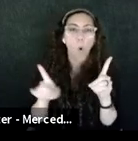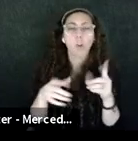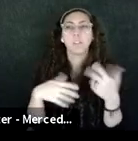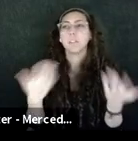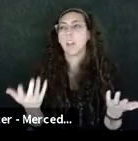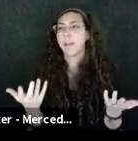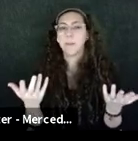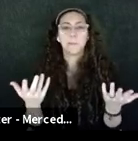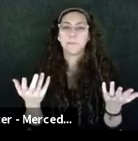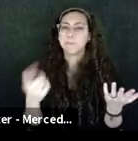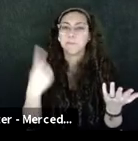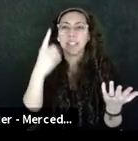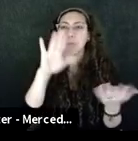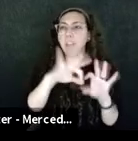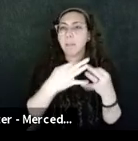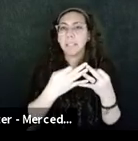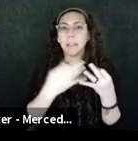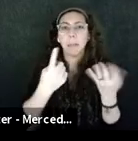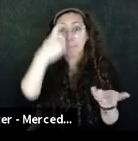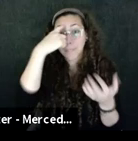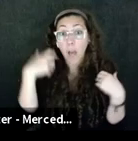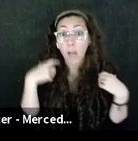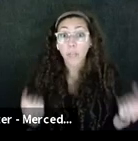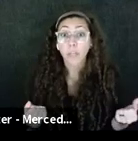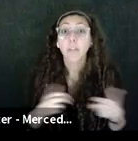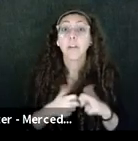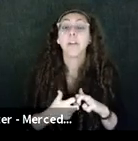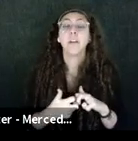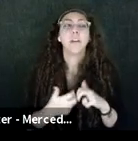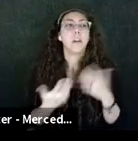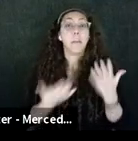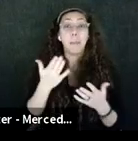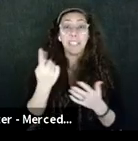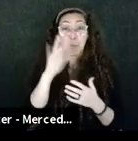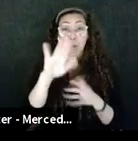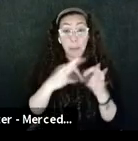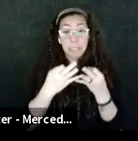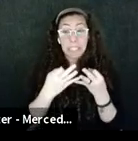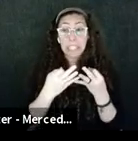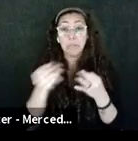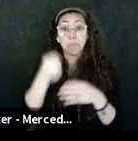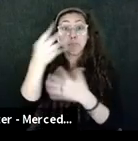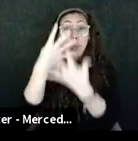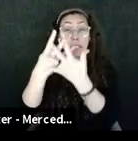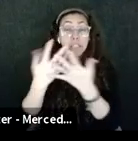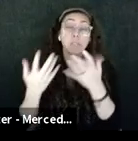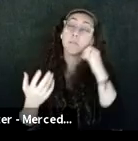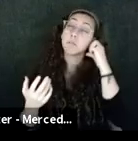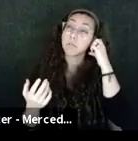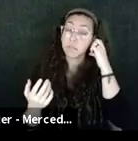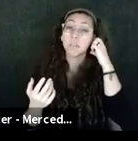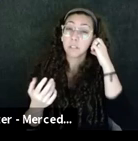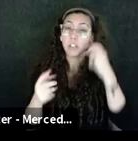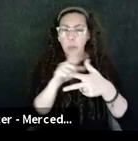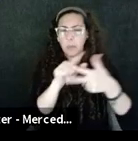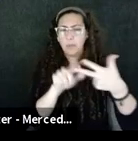Jason Williams: someone in your family, having a mental illness someone in your family being in prison or in jail. And so those were those adverse childhood experiences.